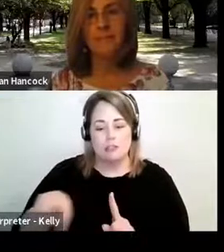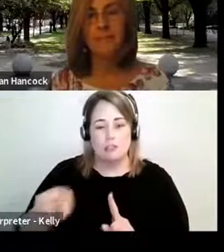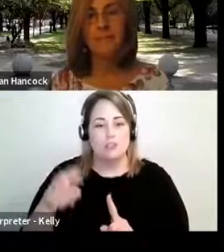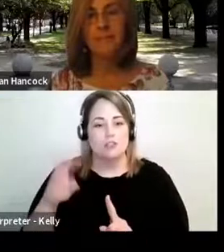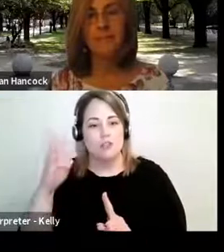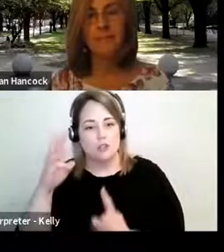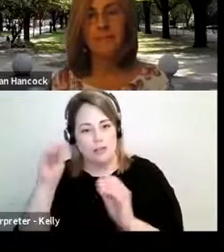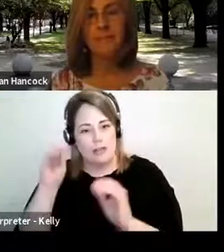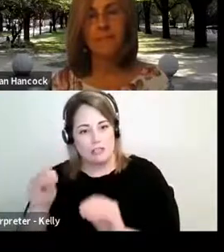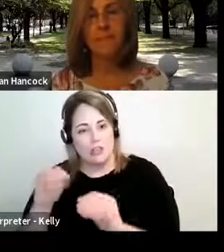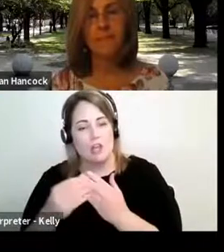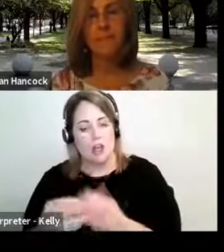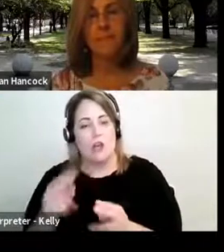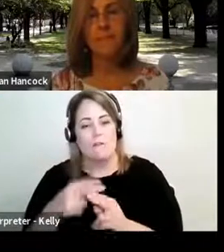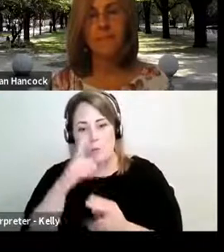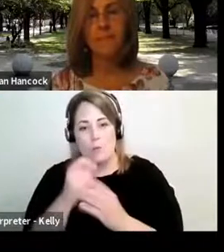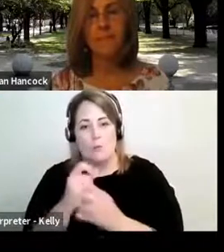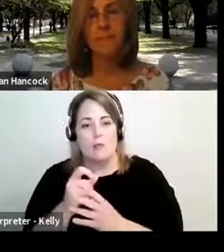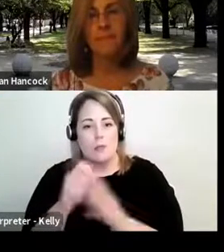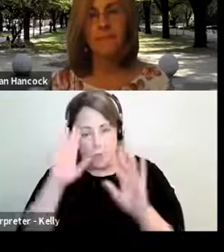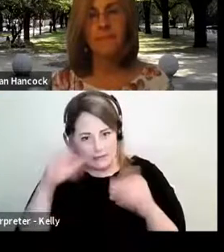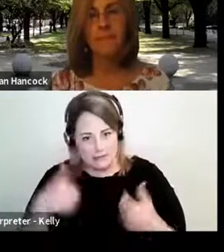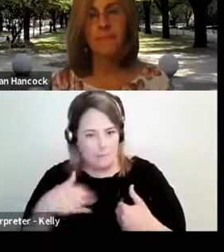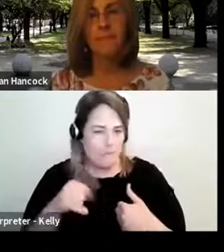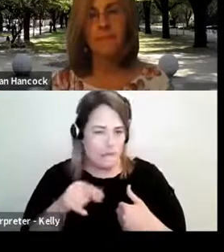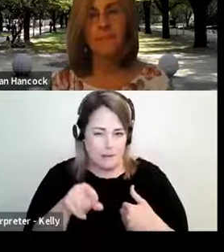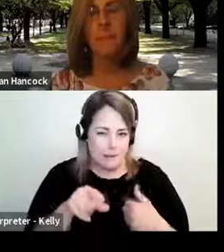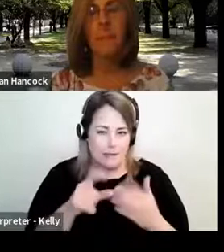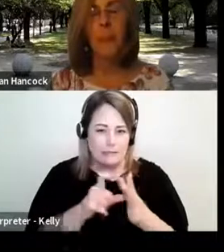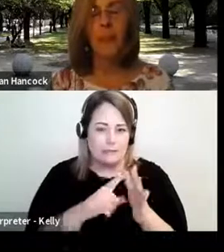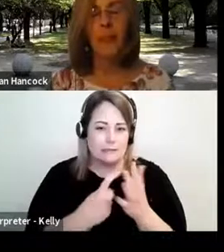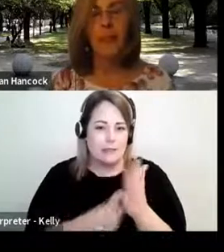spectrum, and maybe Darlene can put the link into that too because it’s really useful, Susan was one